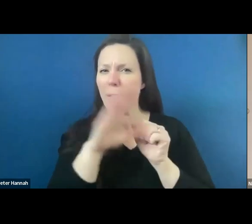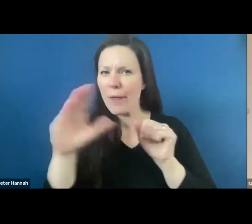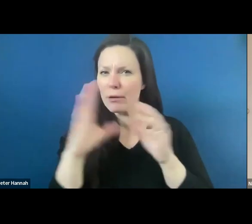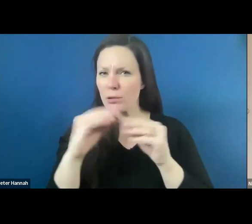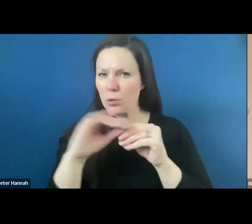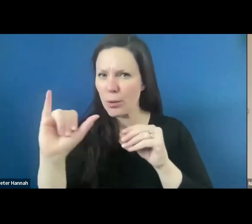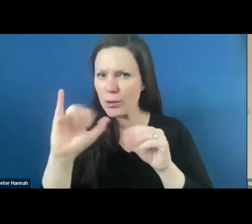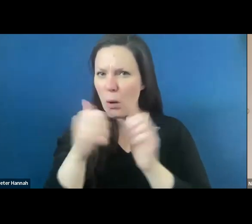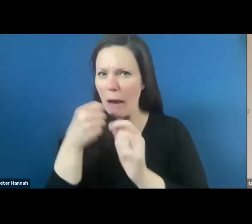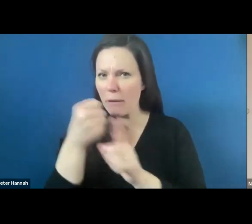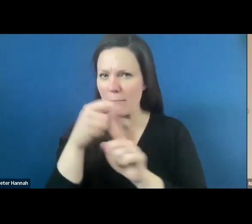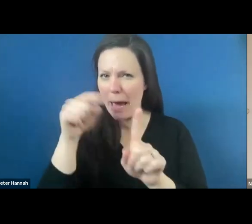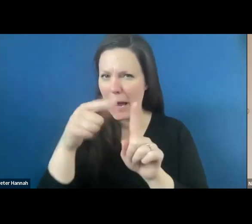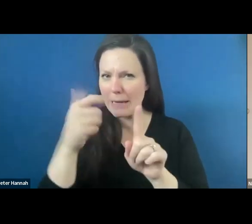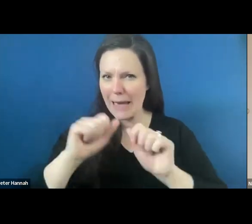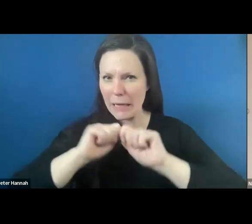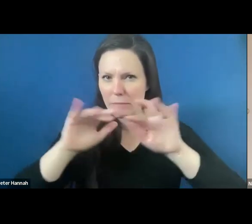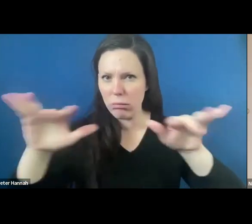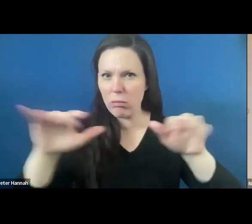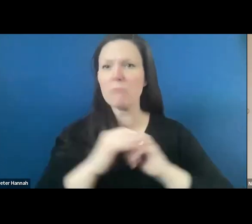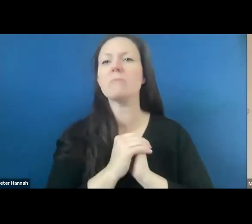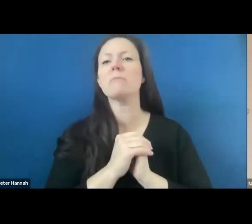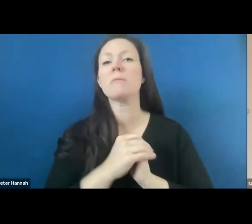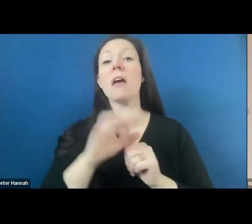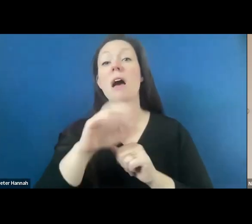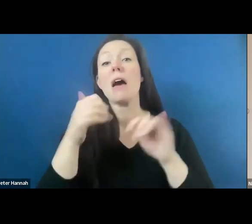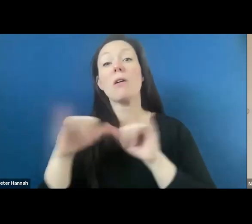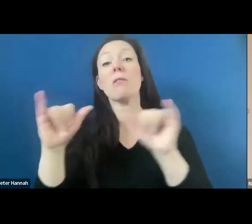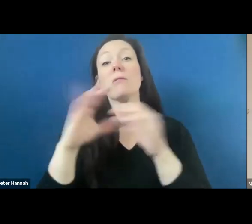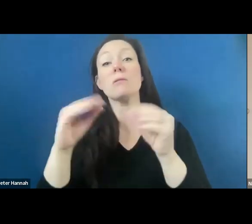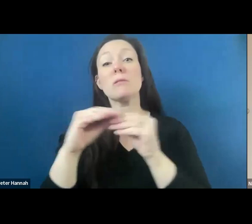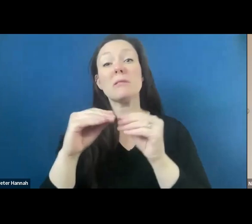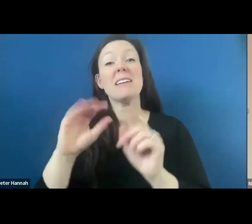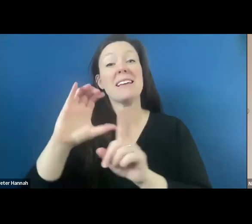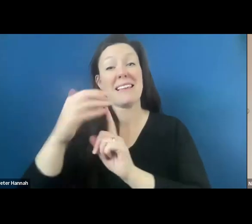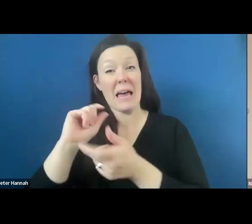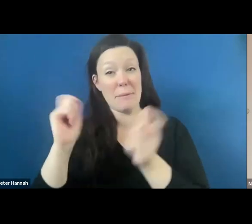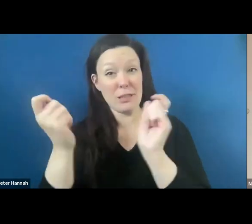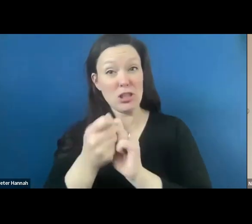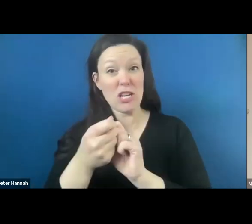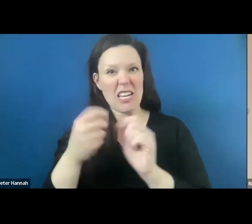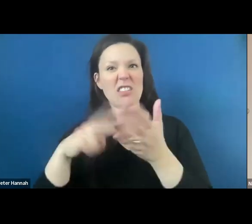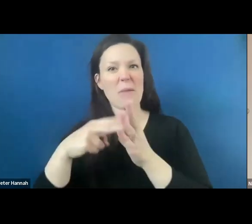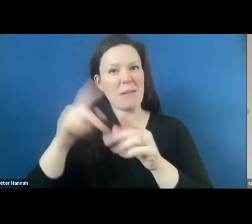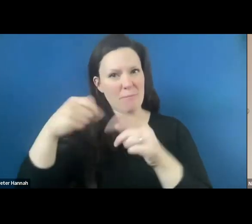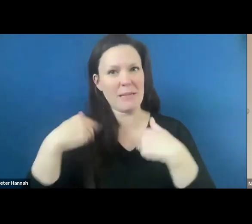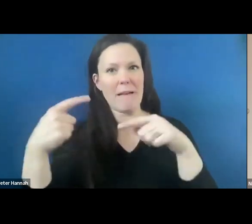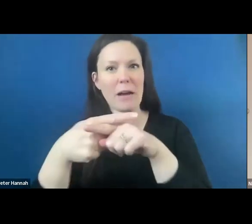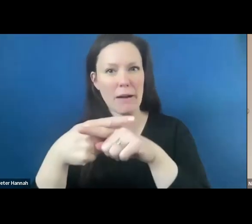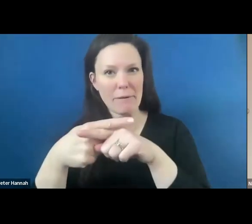And then secondly, the another dominant narrative is that climate change leads to conflict. So I'm going to make about six arguments today